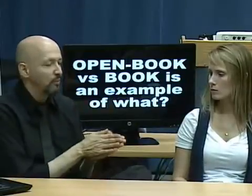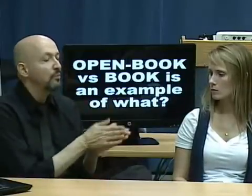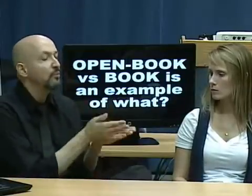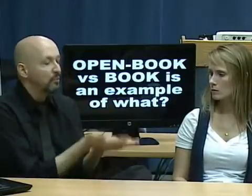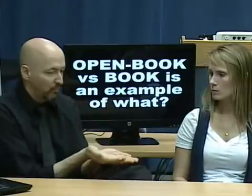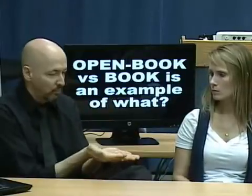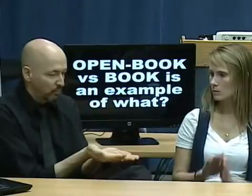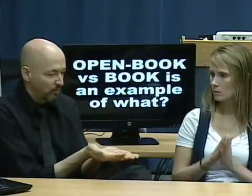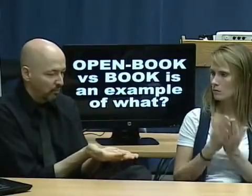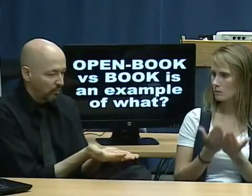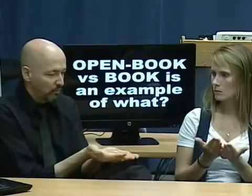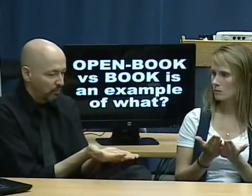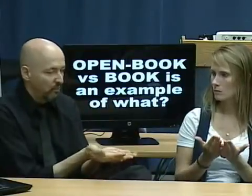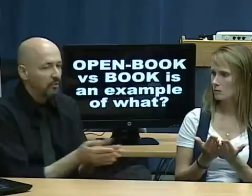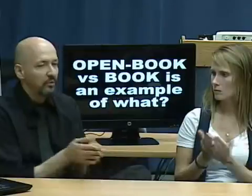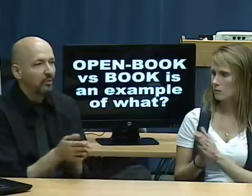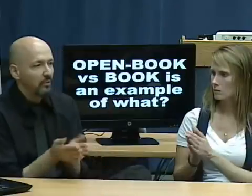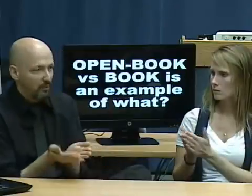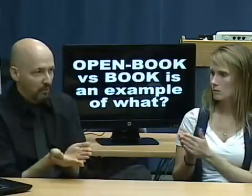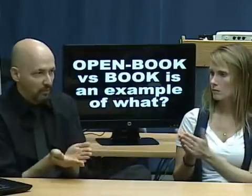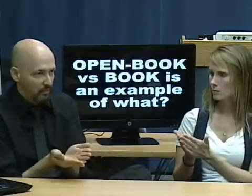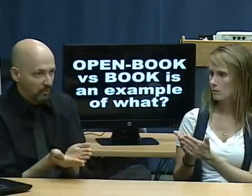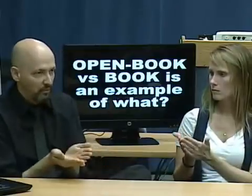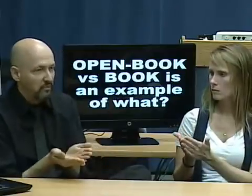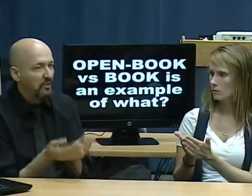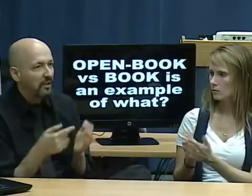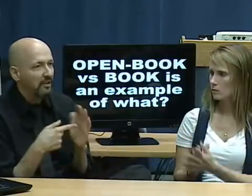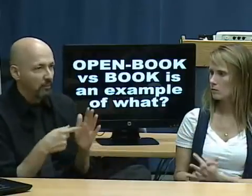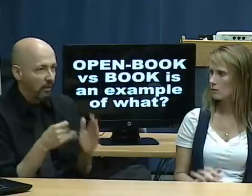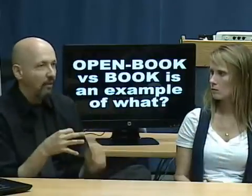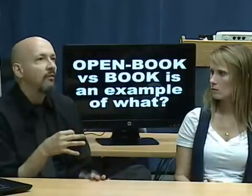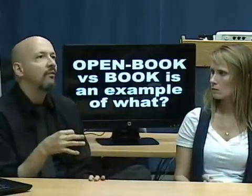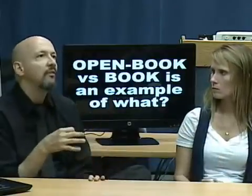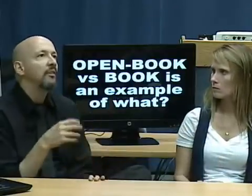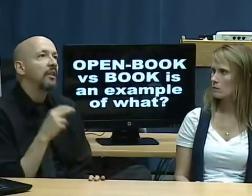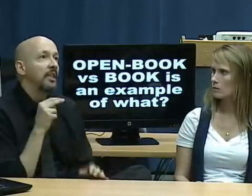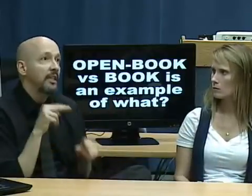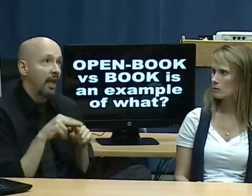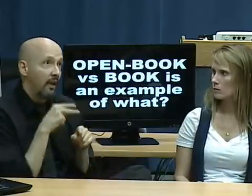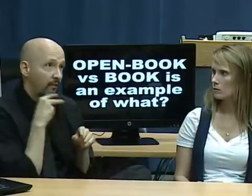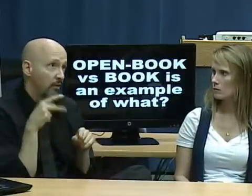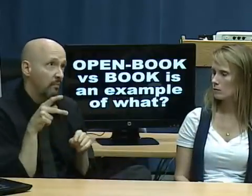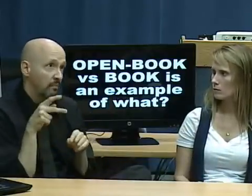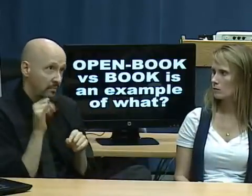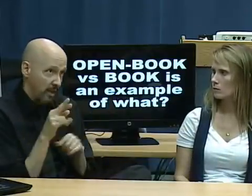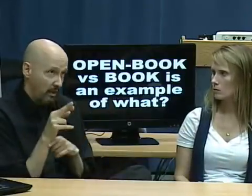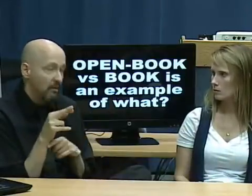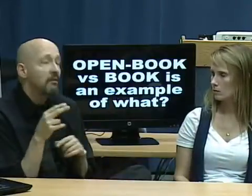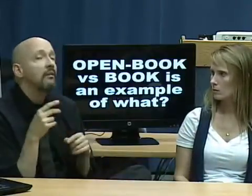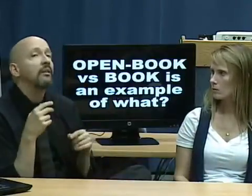Open the book ... Book That's an example of Noun-Verb Pairing.